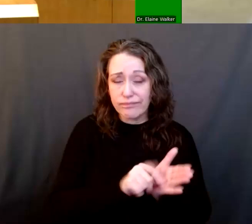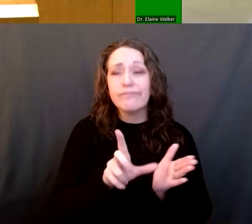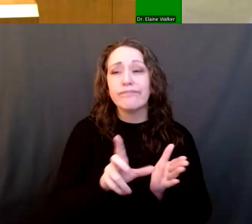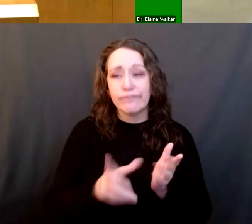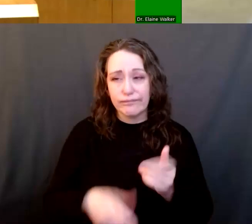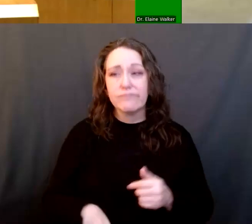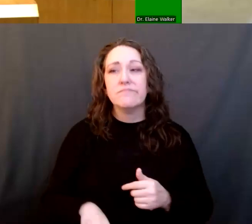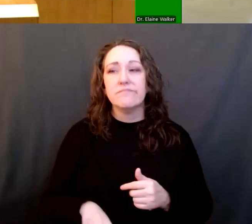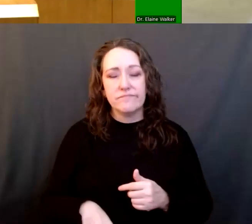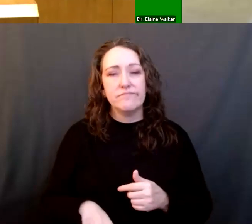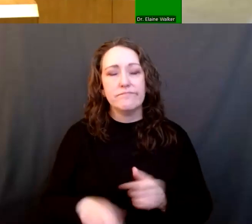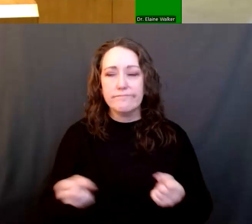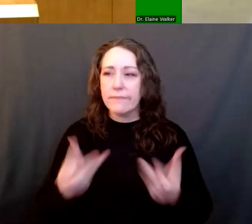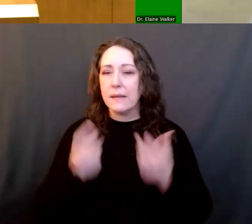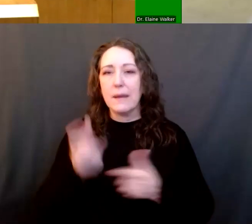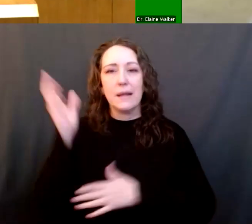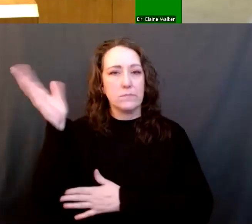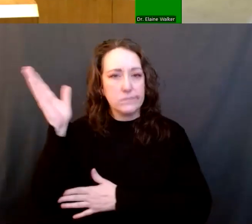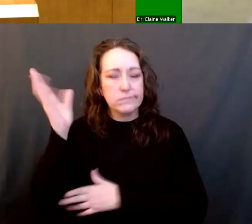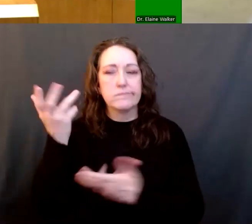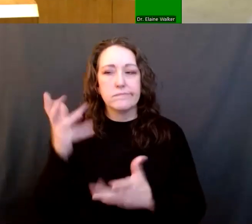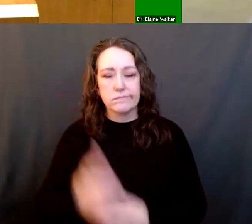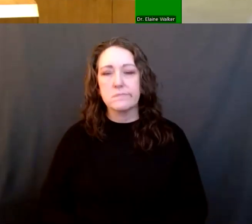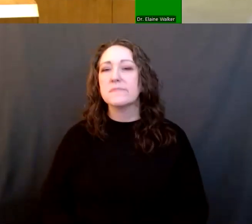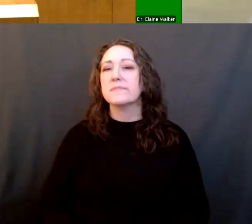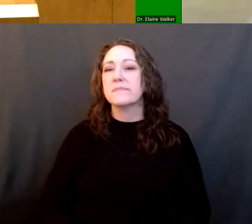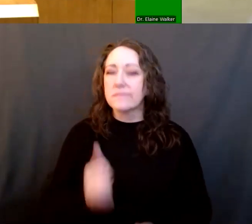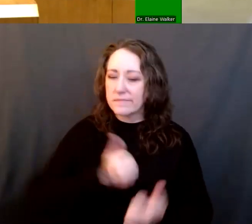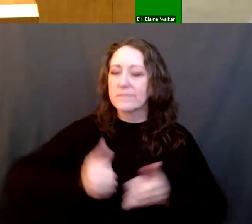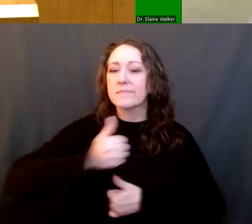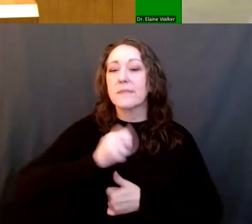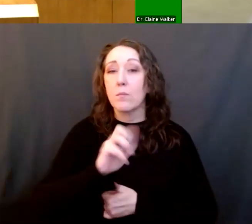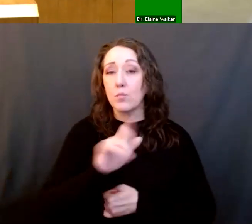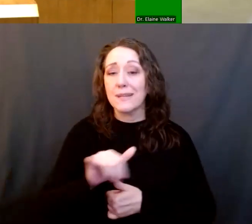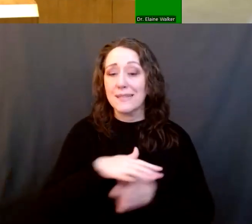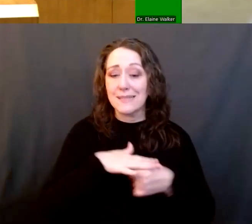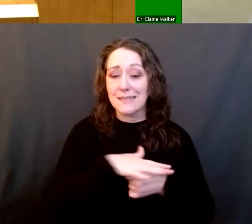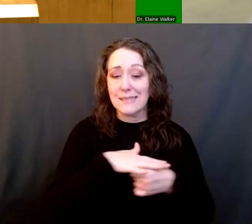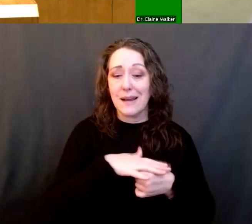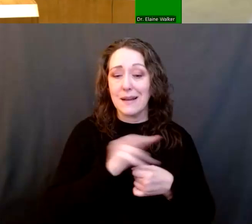given many many presentations she's the head of the Emory site for the Naples study which is the